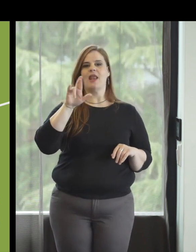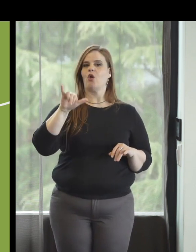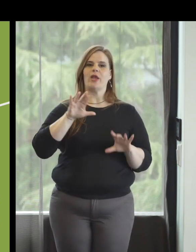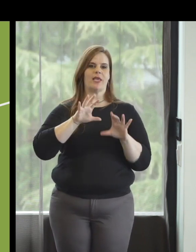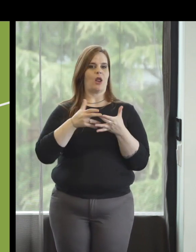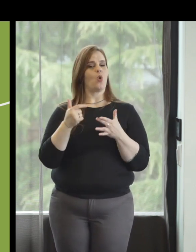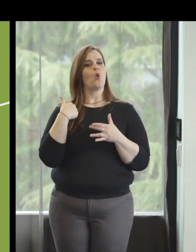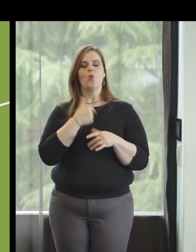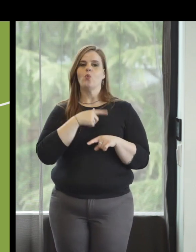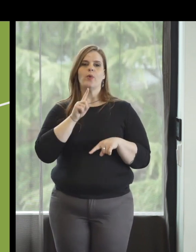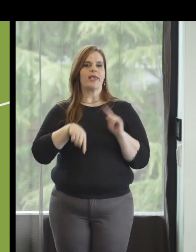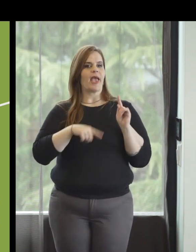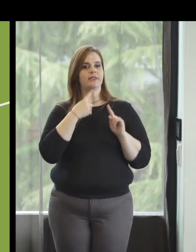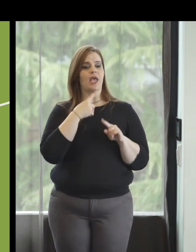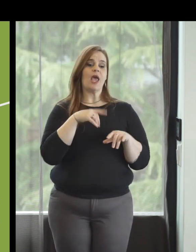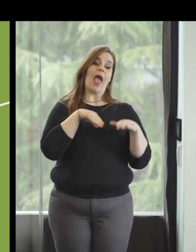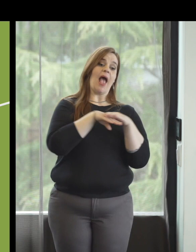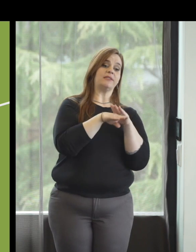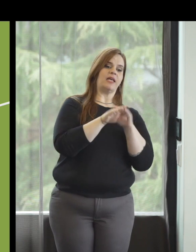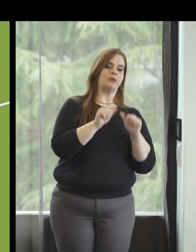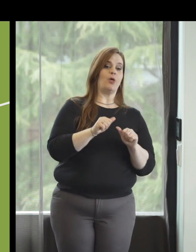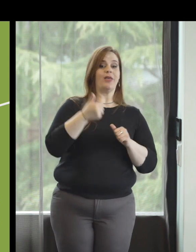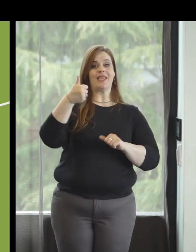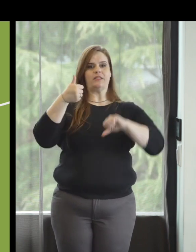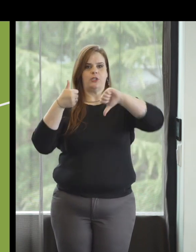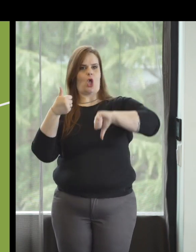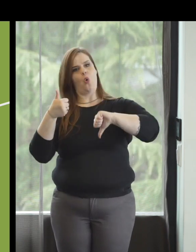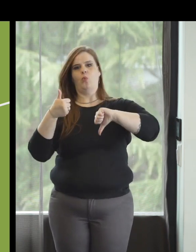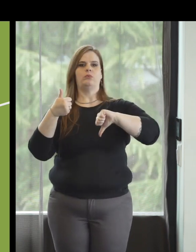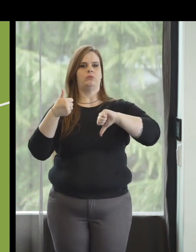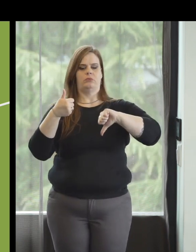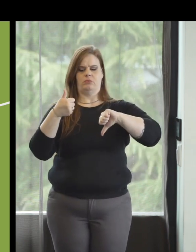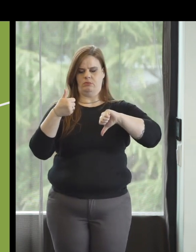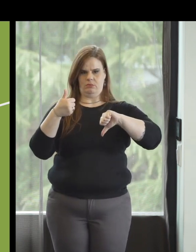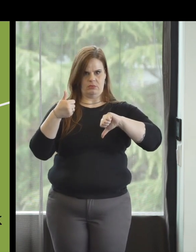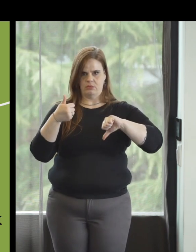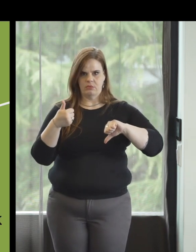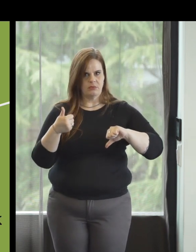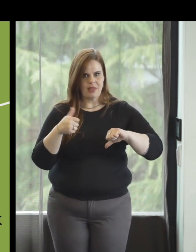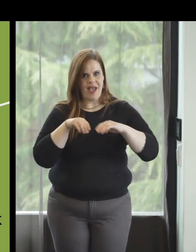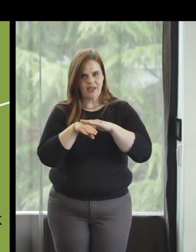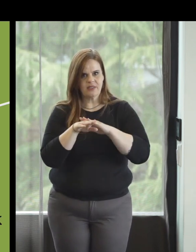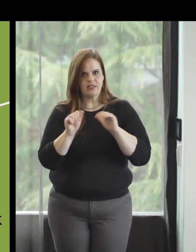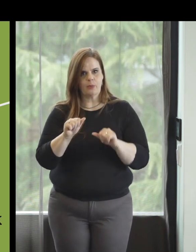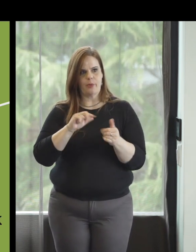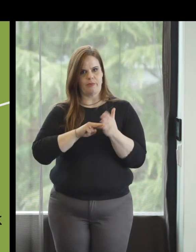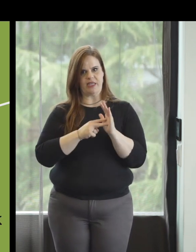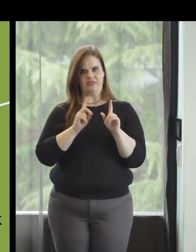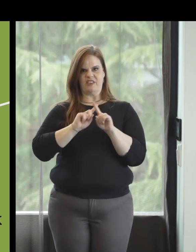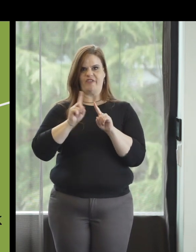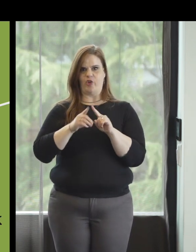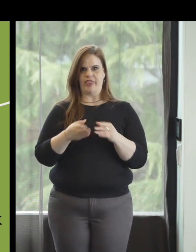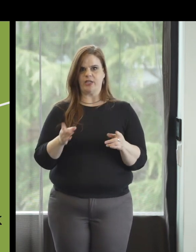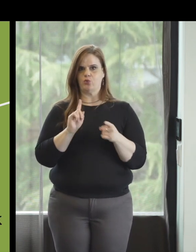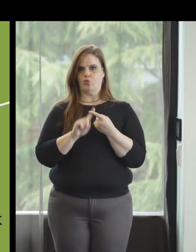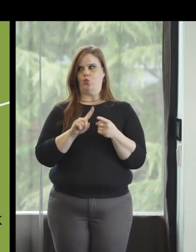this is accessible. Because this means different things to different people. . . Access evaluation requires a